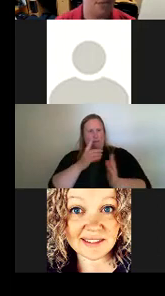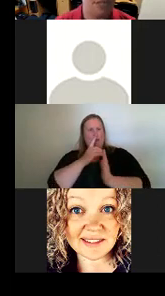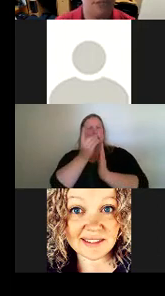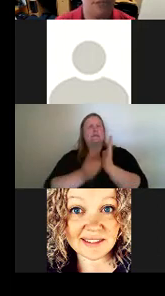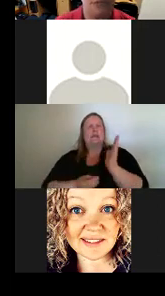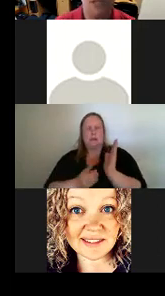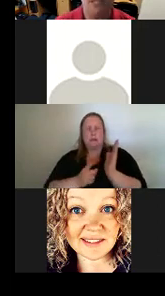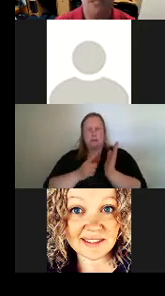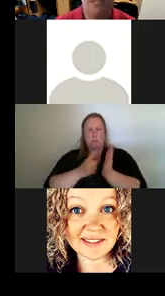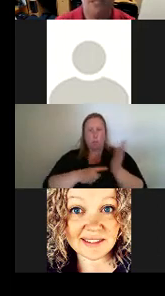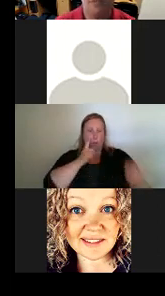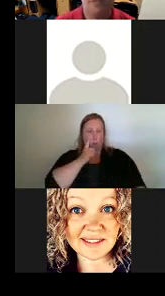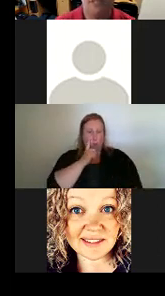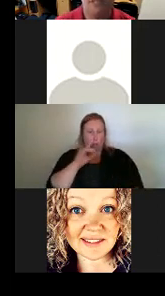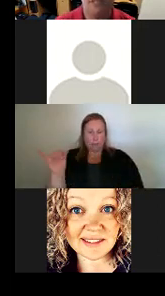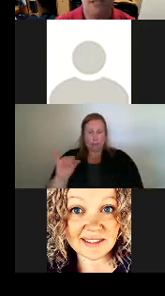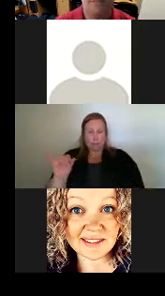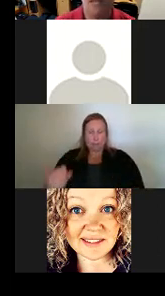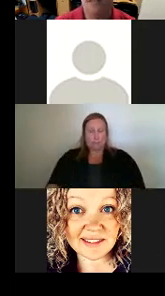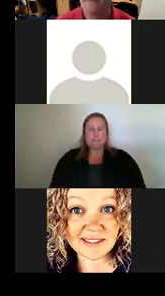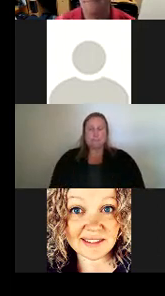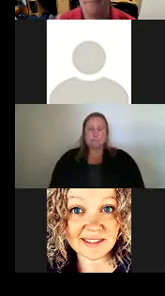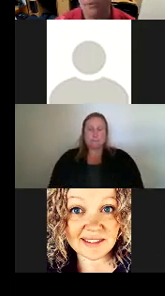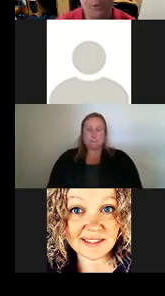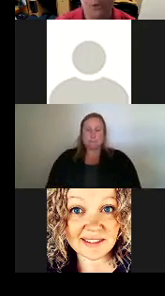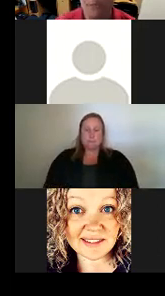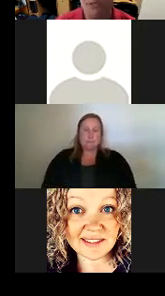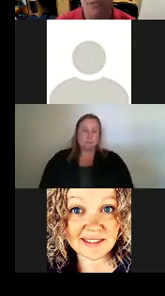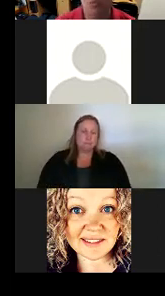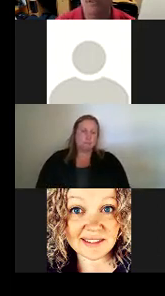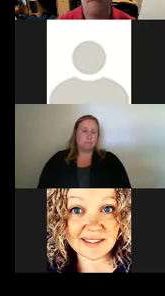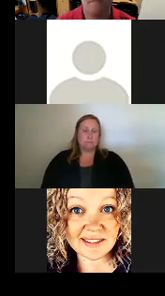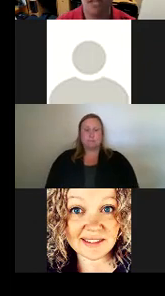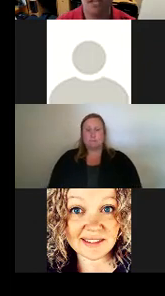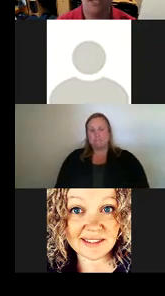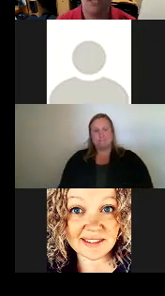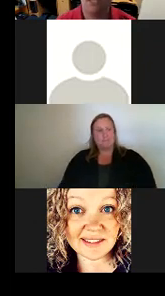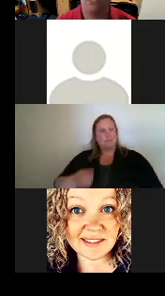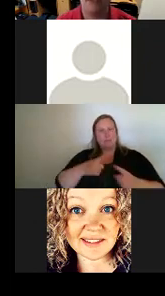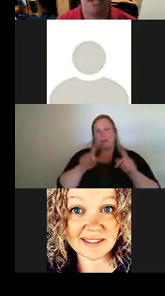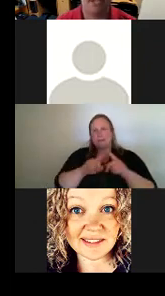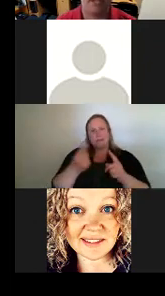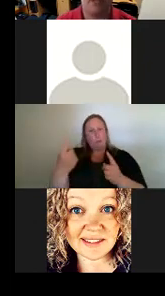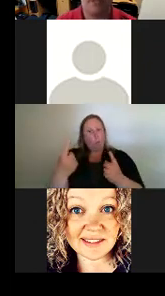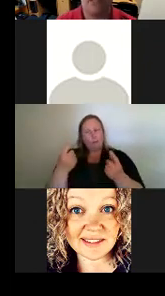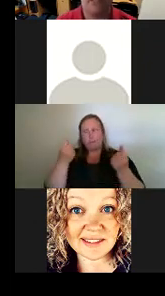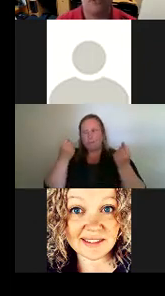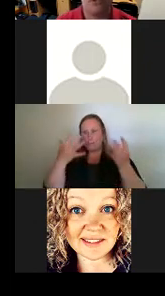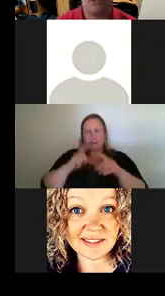GOES INTO THE ACCESSIBLE DEVICES. THE VICTOR READER SCREAM IS ONE OF MANY DIFFERENT ACCESSIBLE DEVICES.